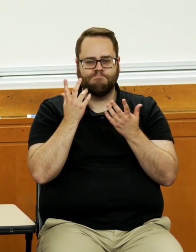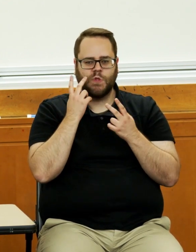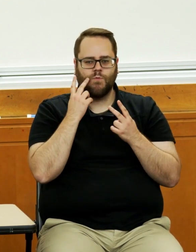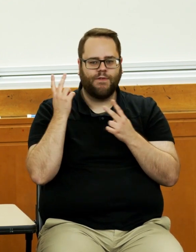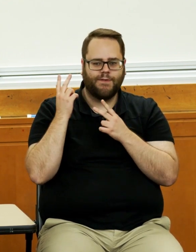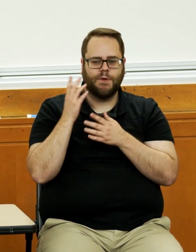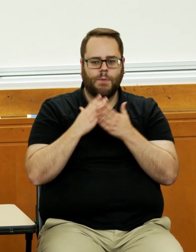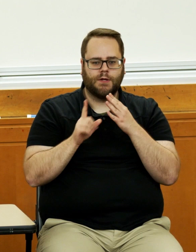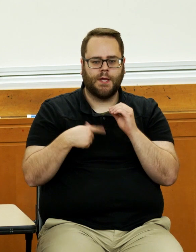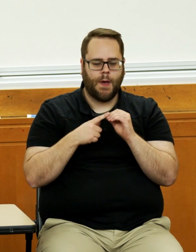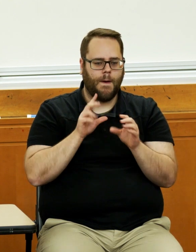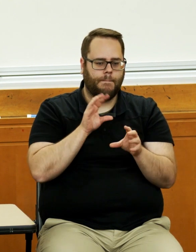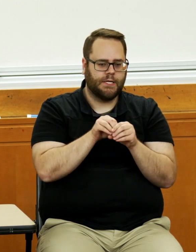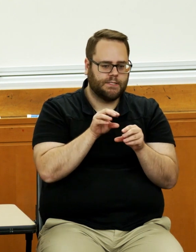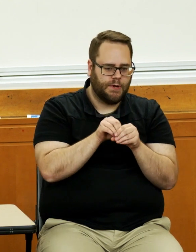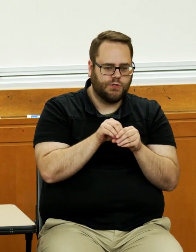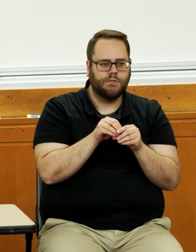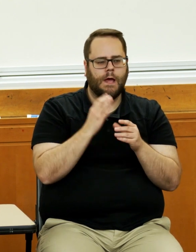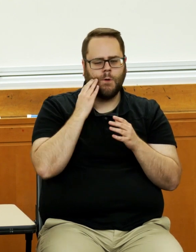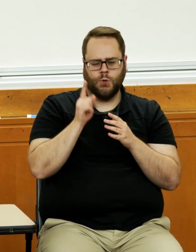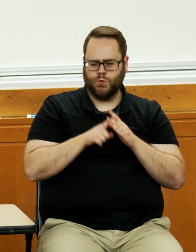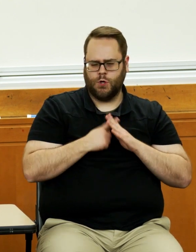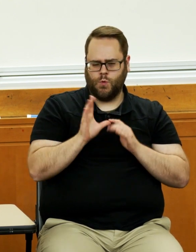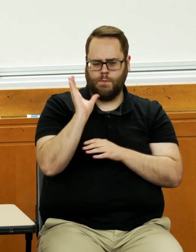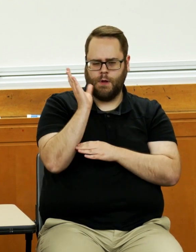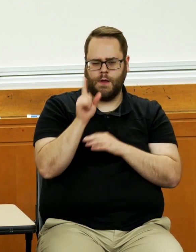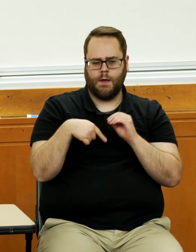participation. I know you started off with some insights around tokenism or at least